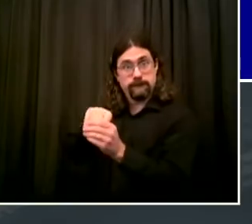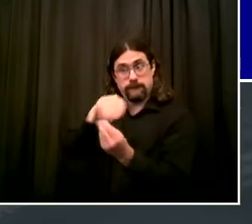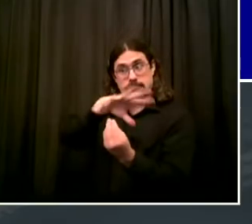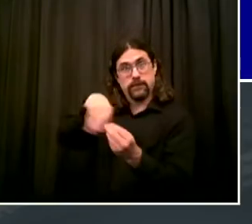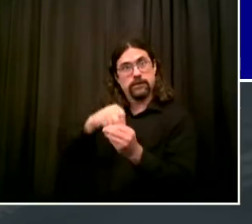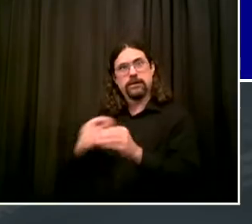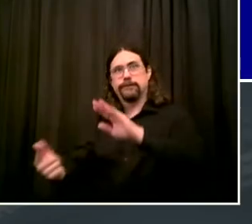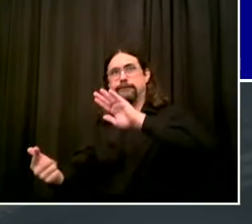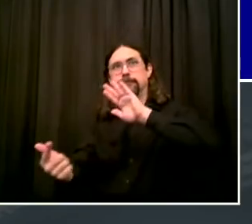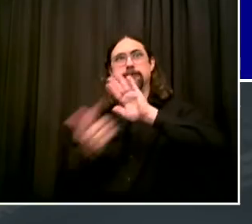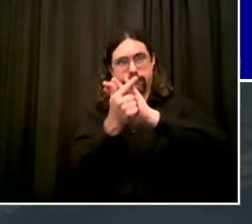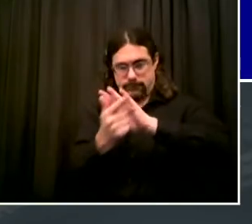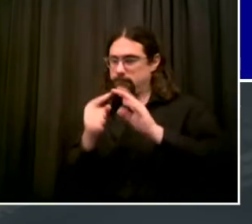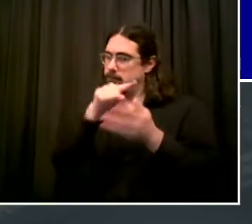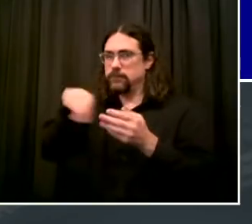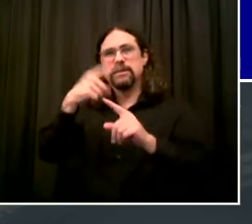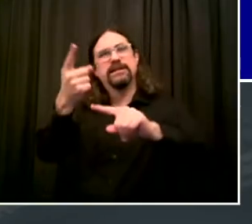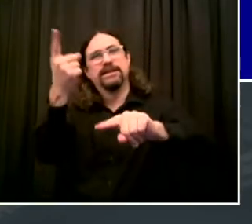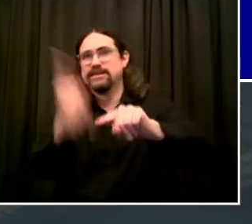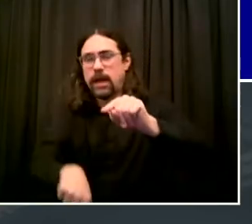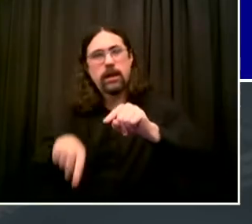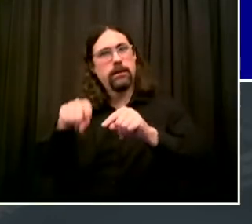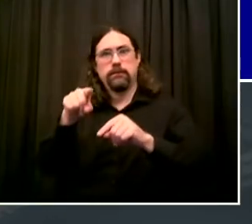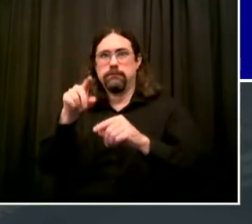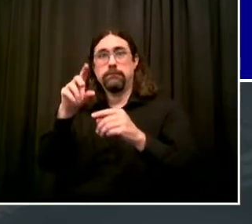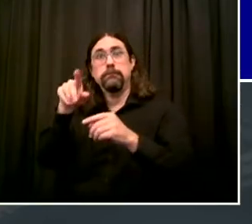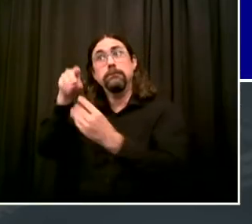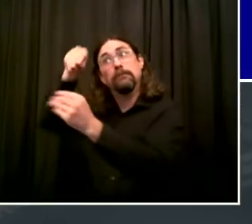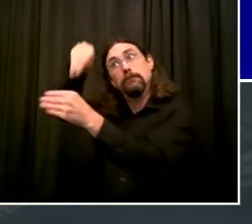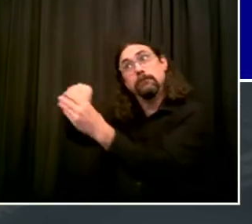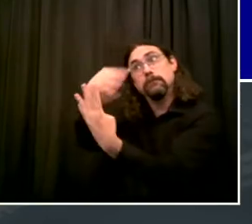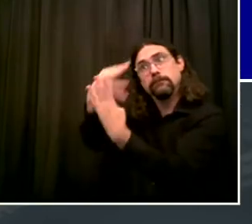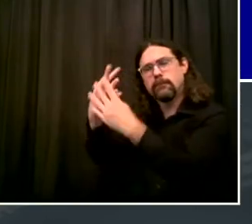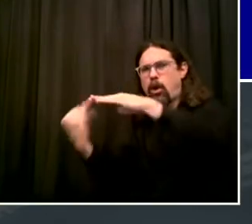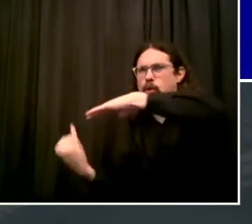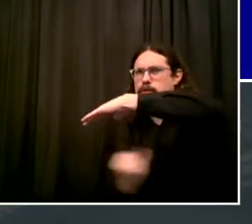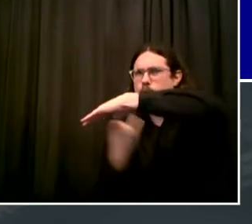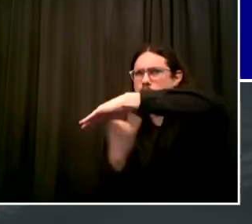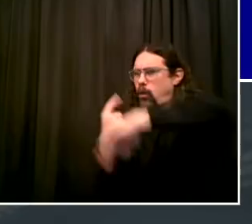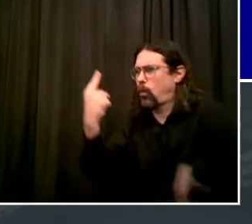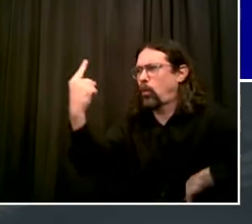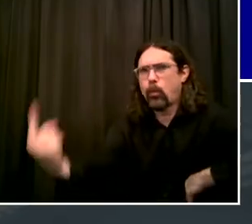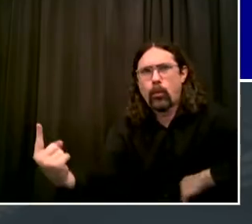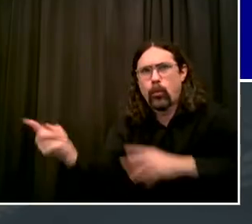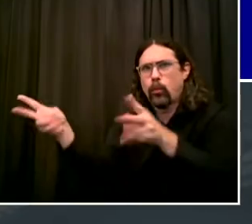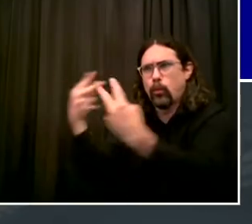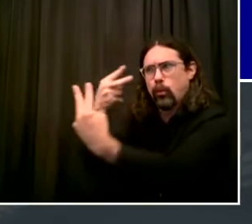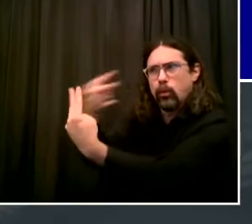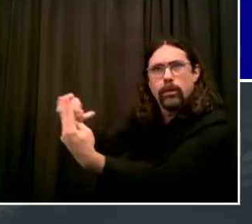LET'S STOP SOLITARY CONFINEMENT